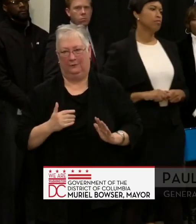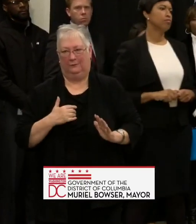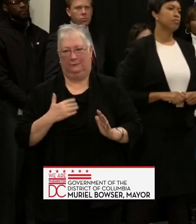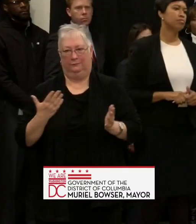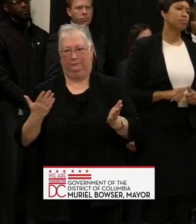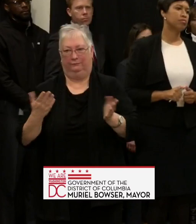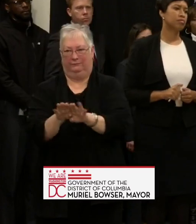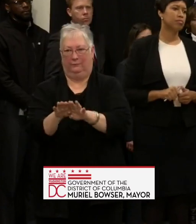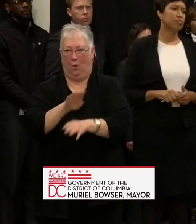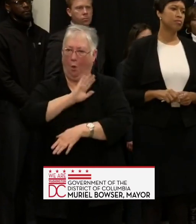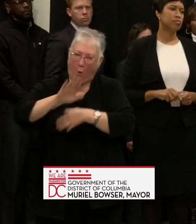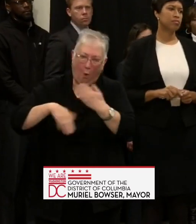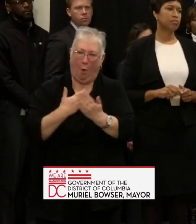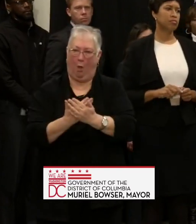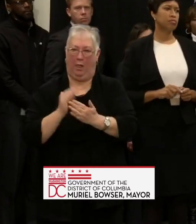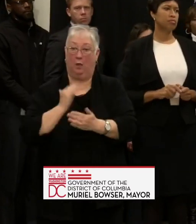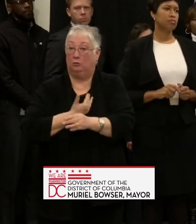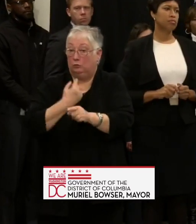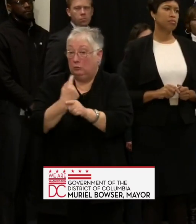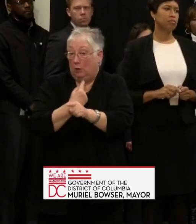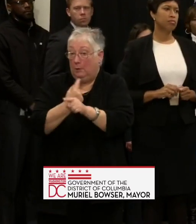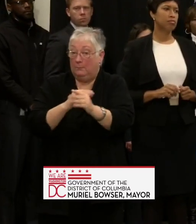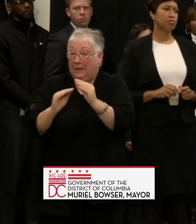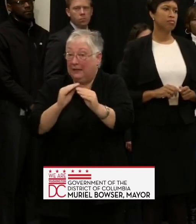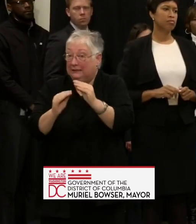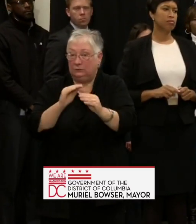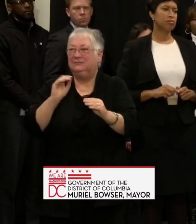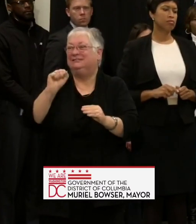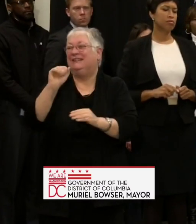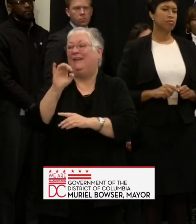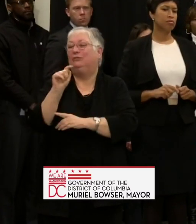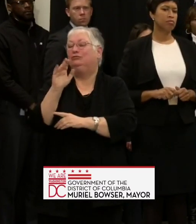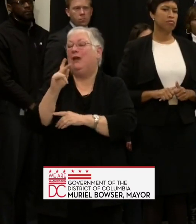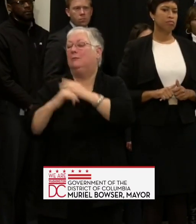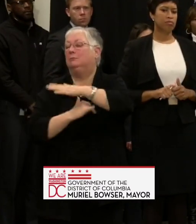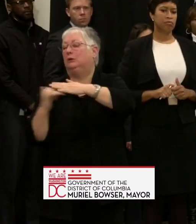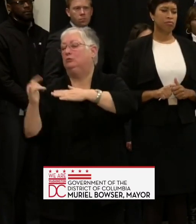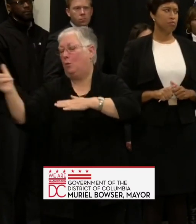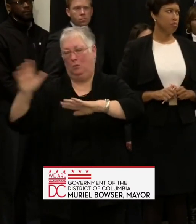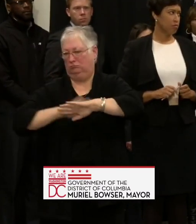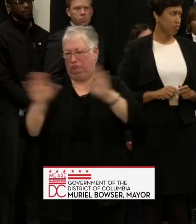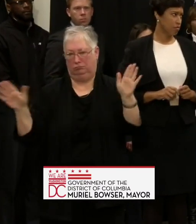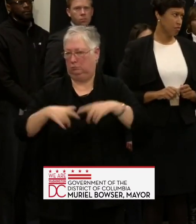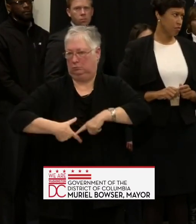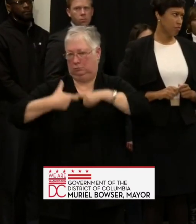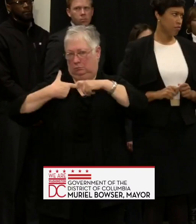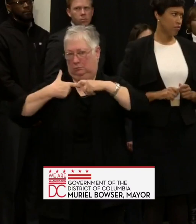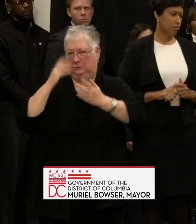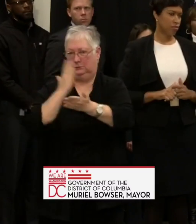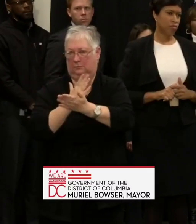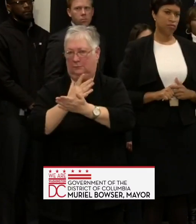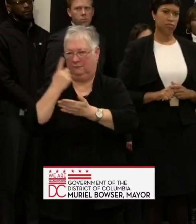ROUTINE MAINTENANCE ACTUALLY THIS WEEKEND GOING FORWARD OR AFTER THIS WEEKEND GOING FORWARD JUST TO MAKE SURE THAT THERE ARE